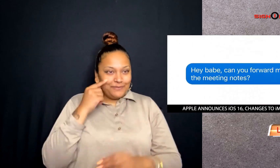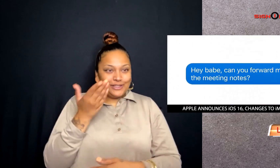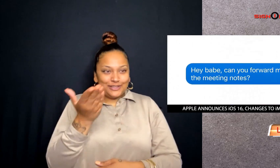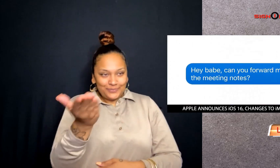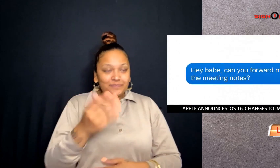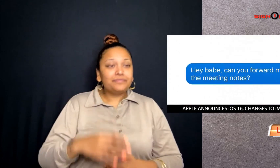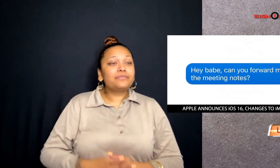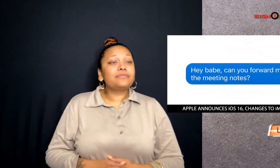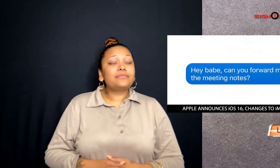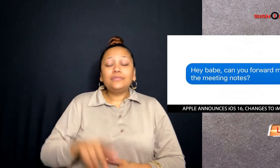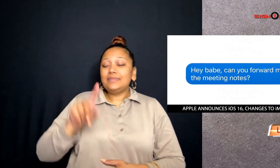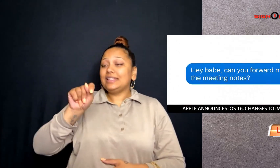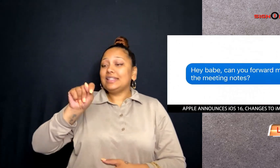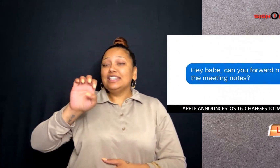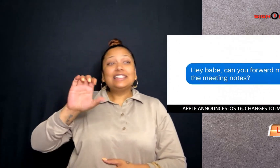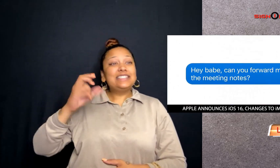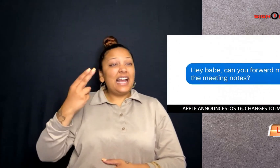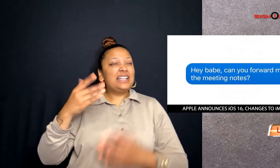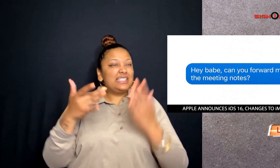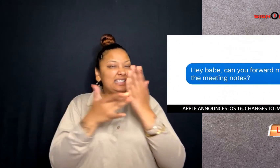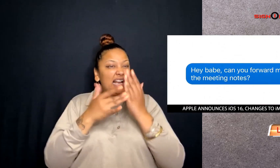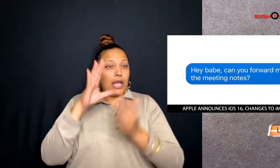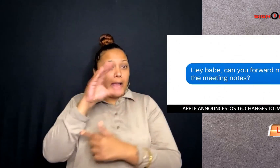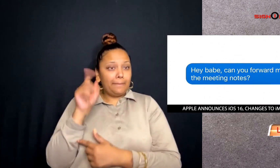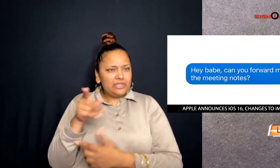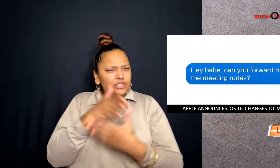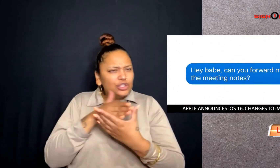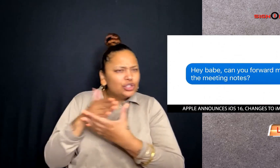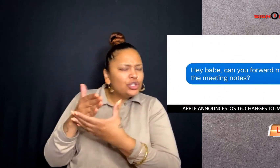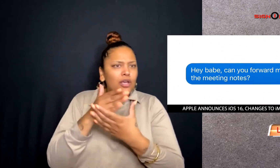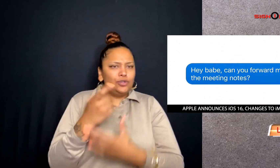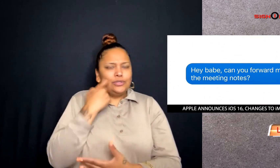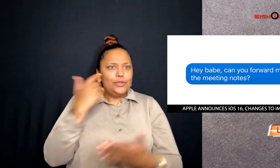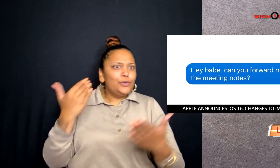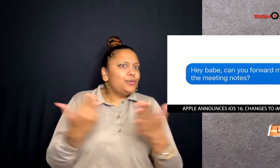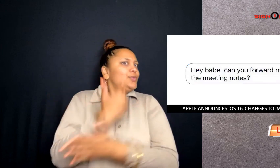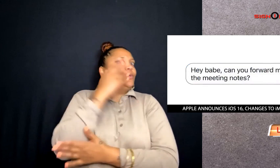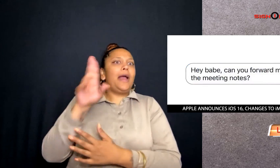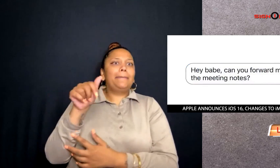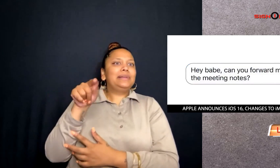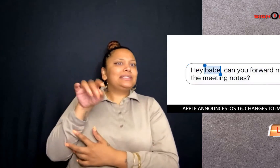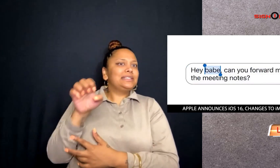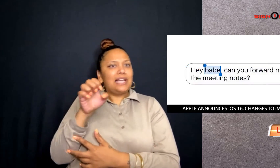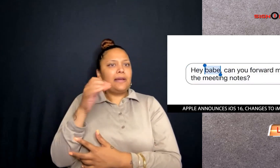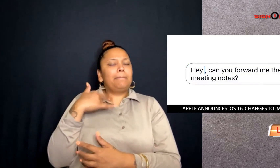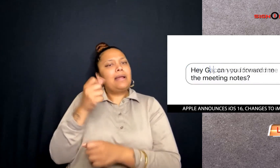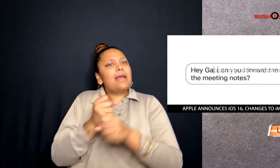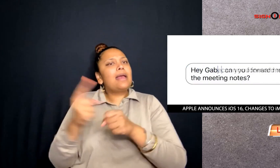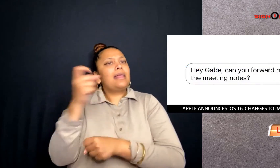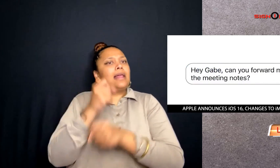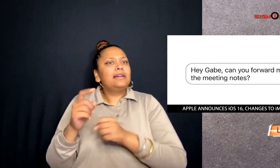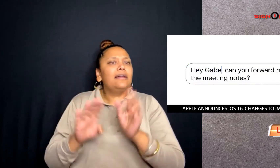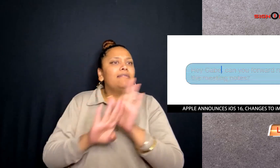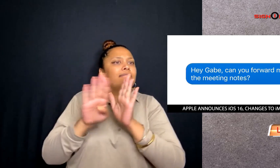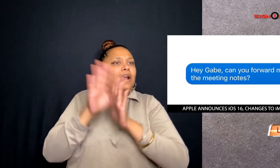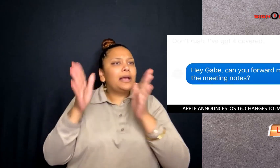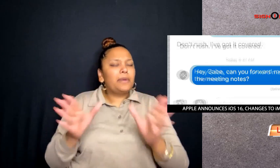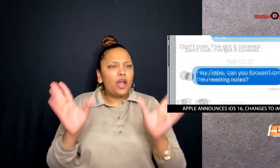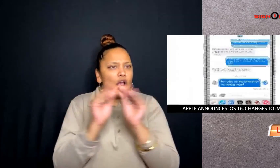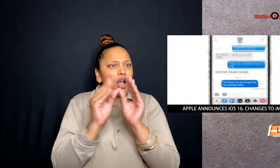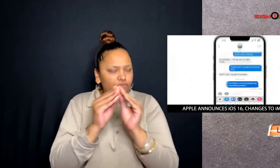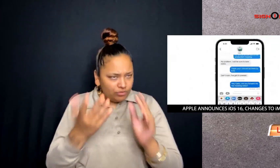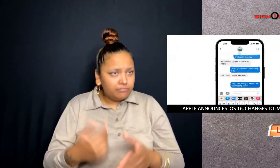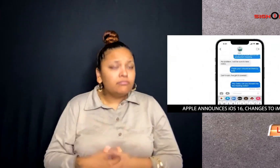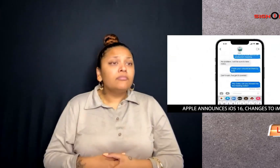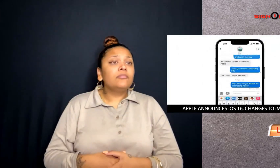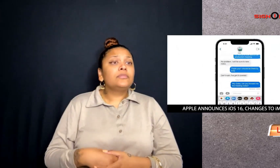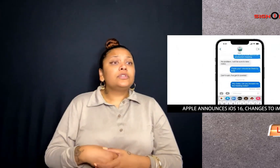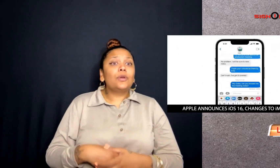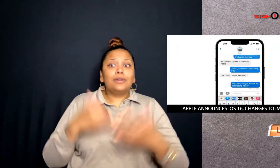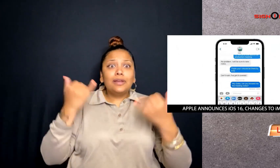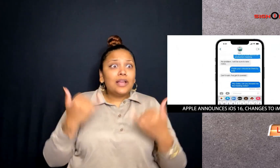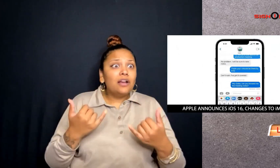story is for you the tech company just shared the latest updates